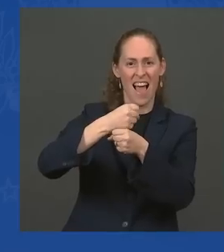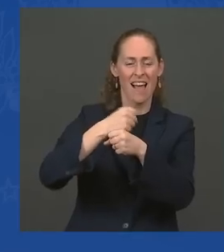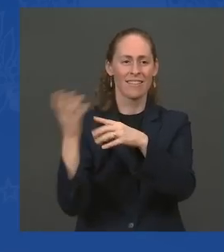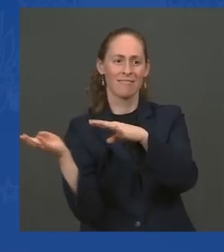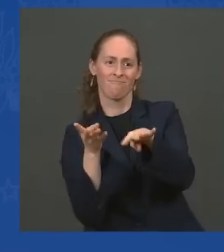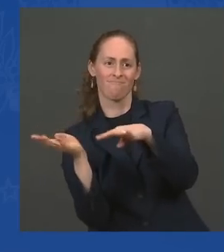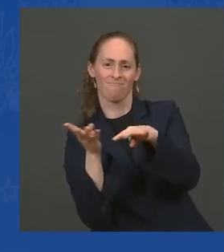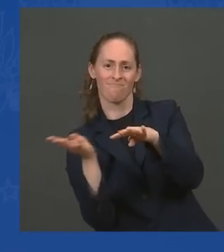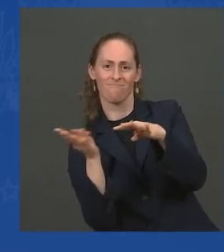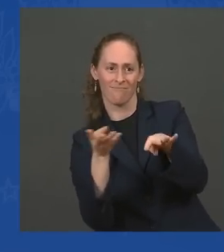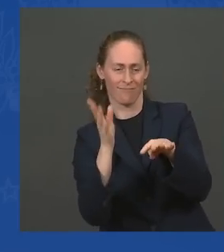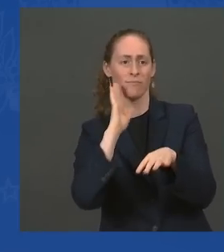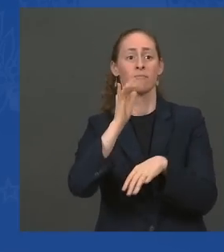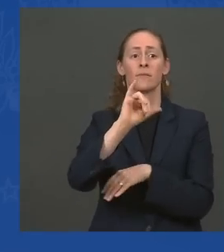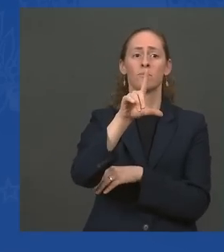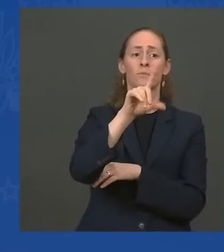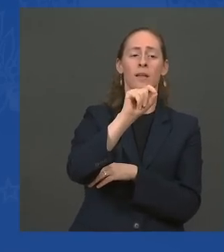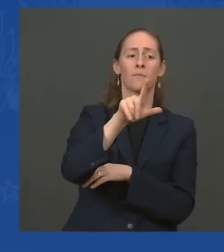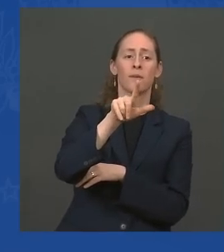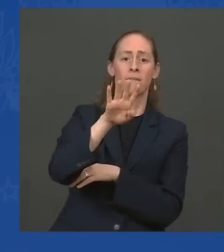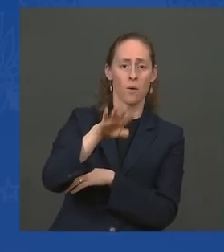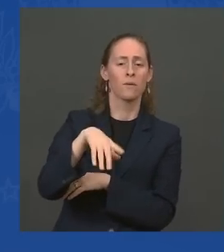the Chevy Silverado, the cruise origin,